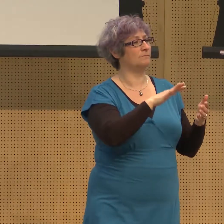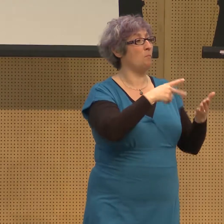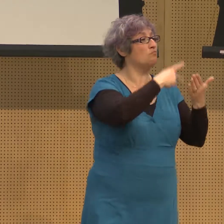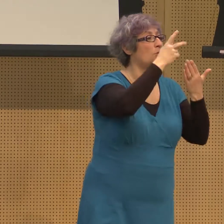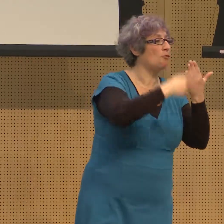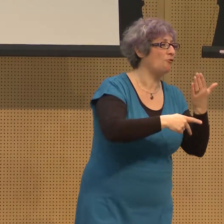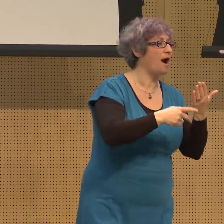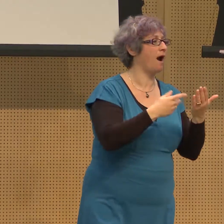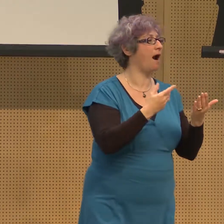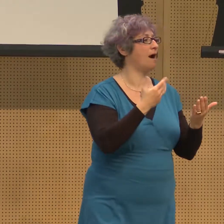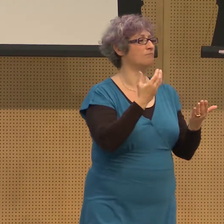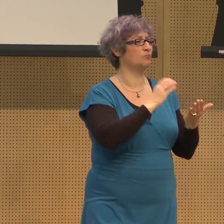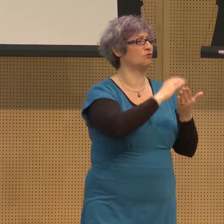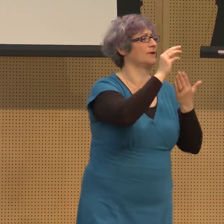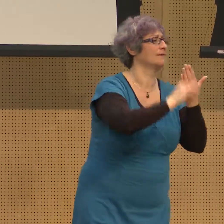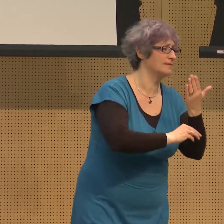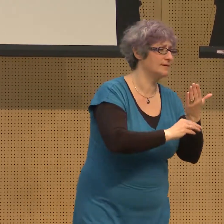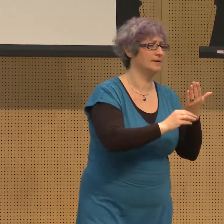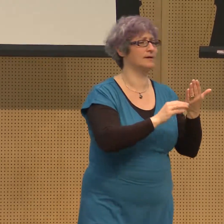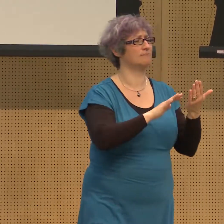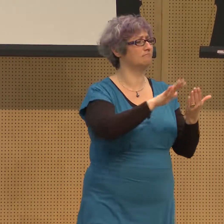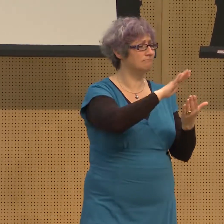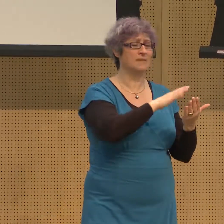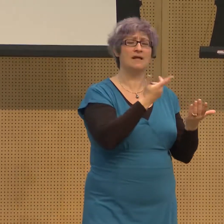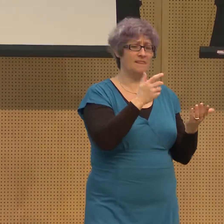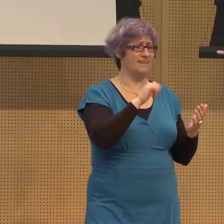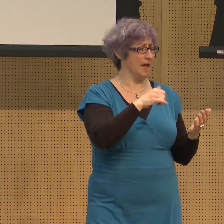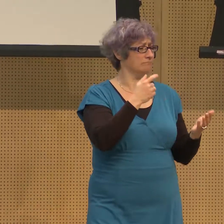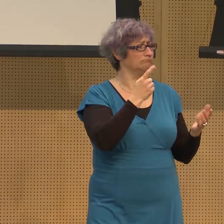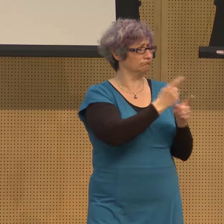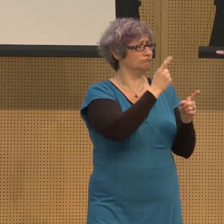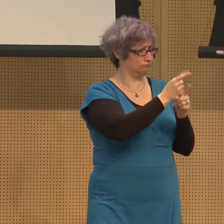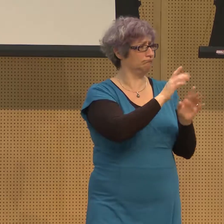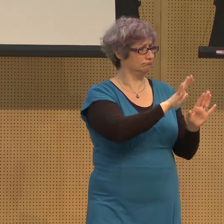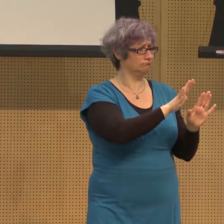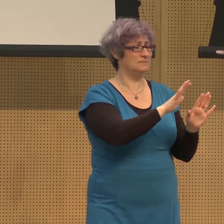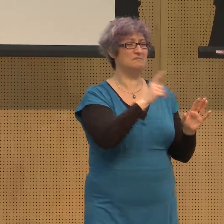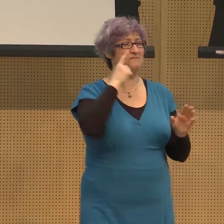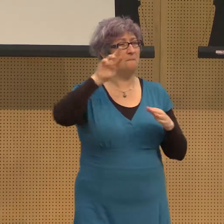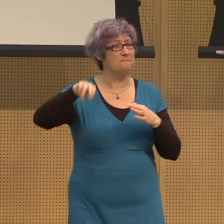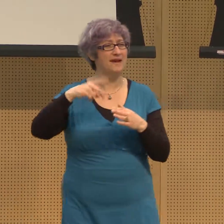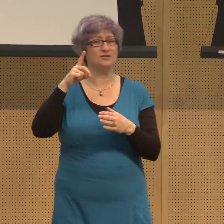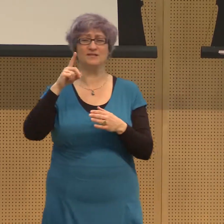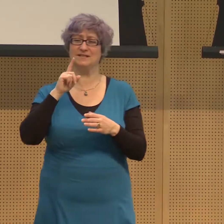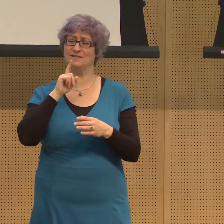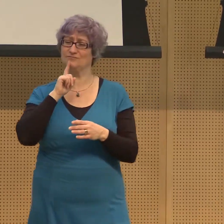Sometimes people focus on a location, a curriculum, or a program, which is just fine and good,